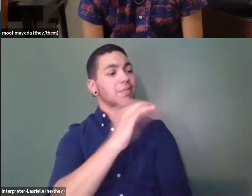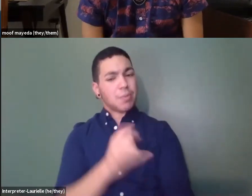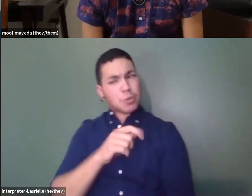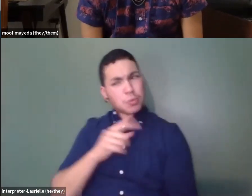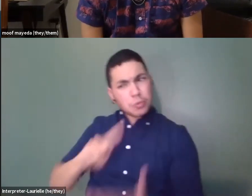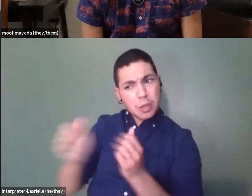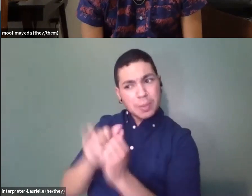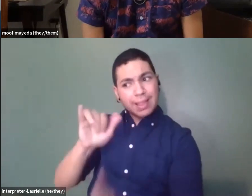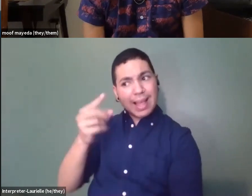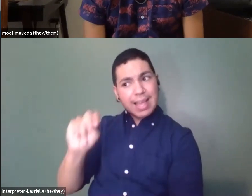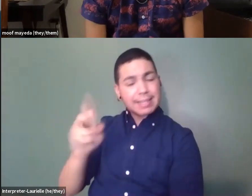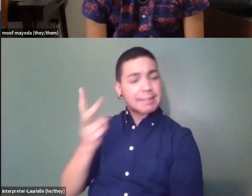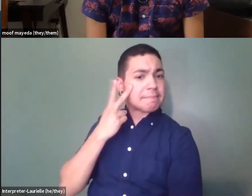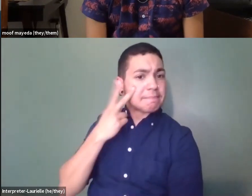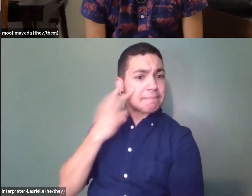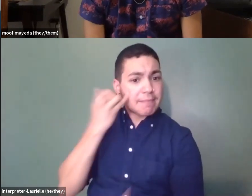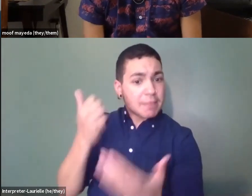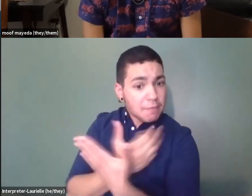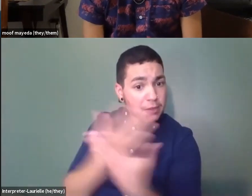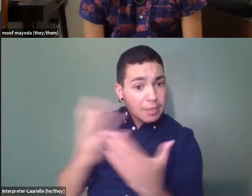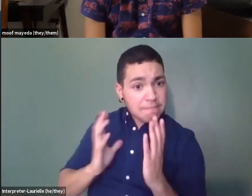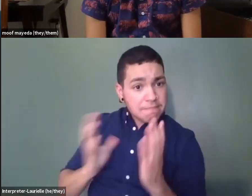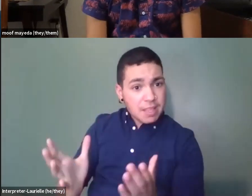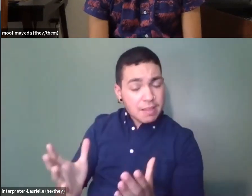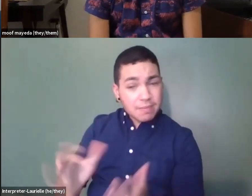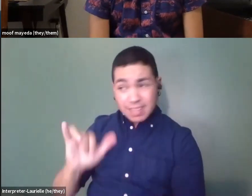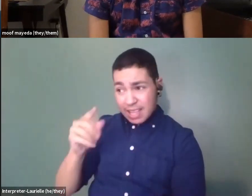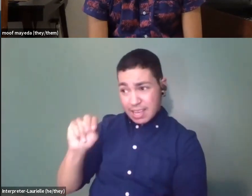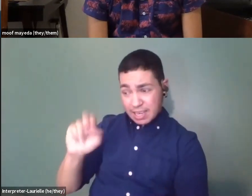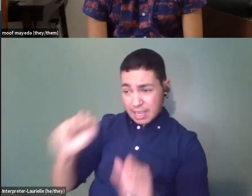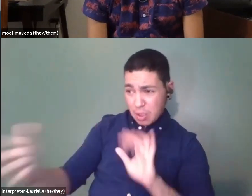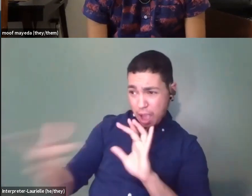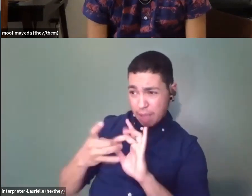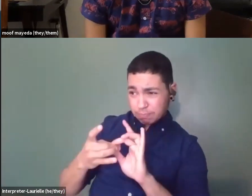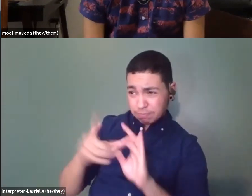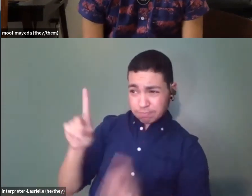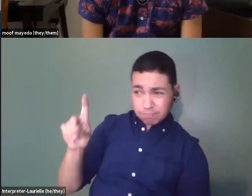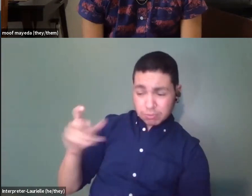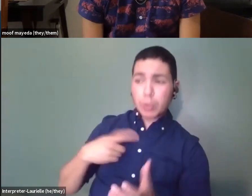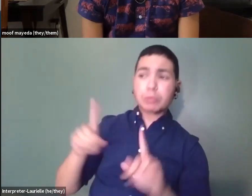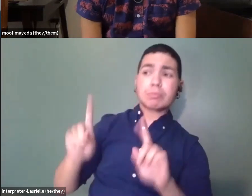White and cis-dominated organization. So we also need to change how we do that. All right.